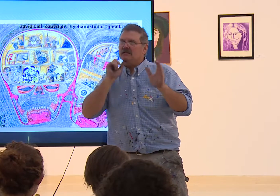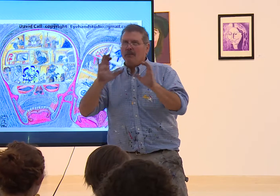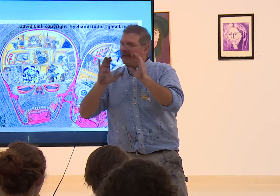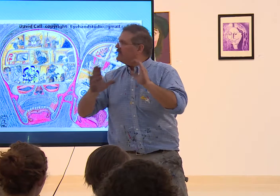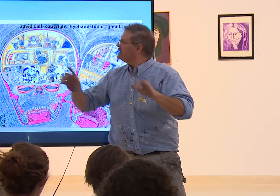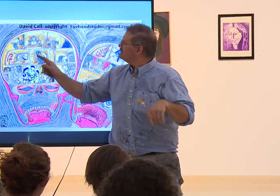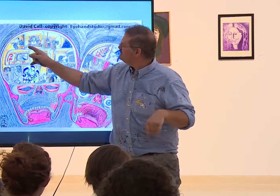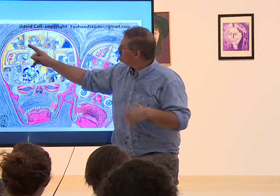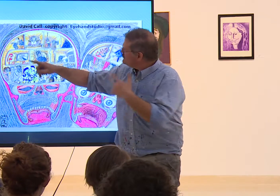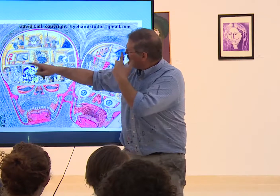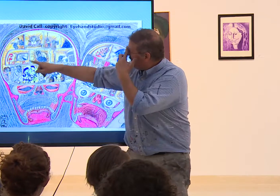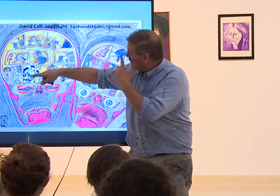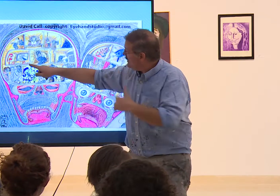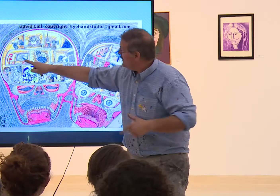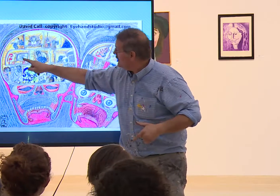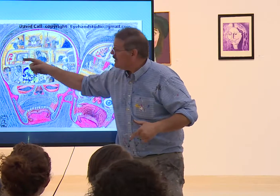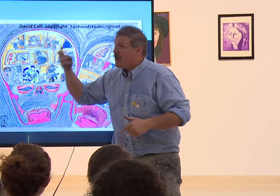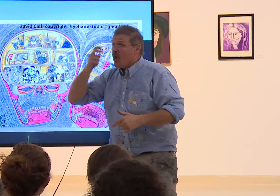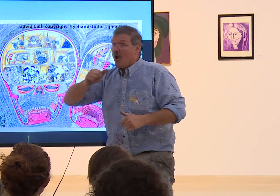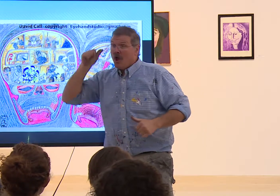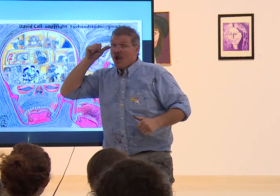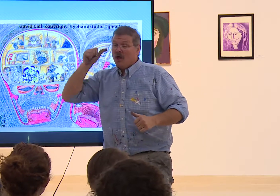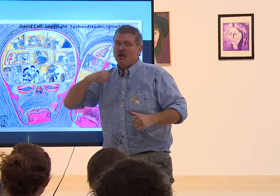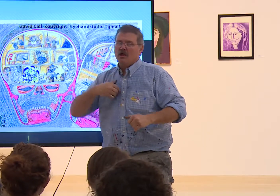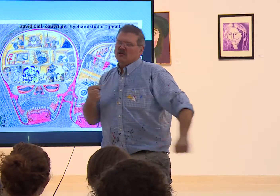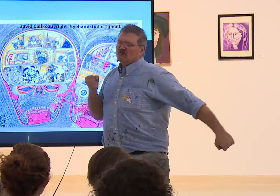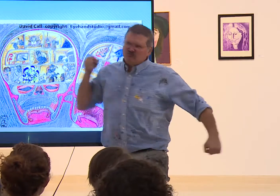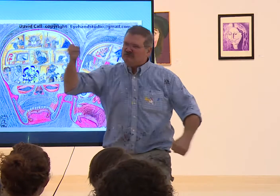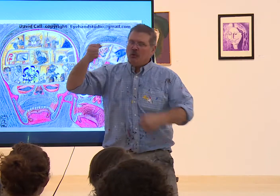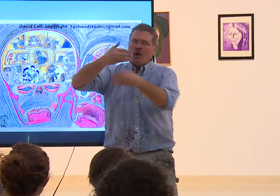The idea of not being able to communicate...